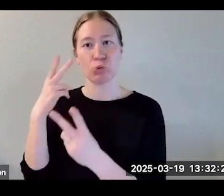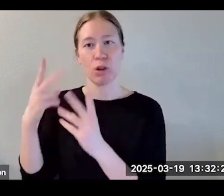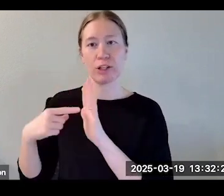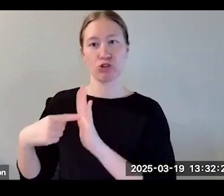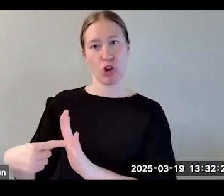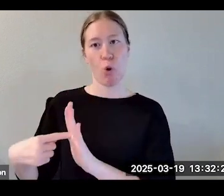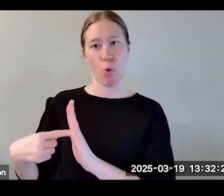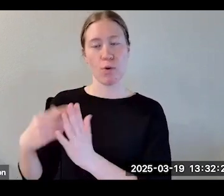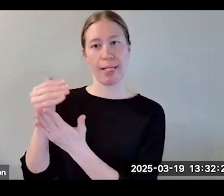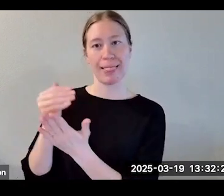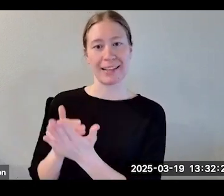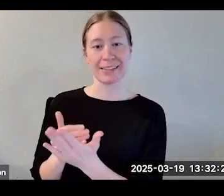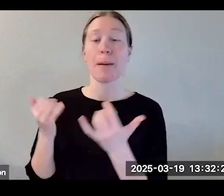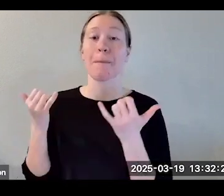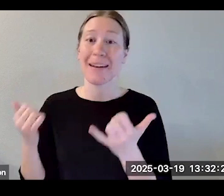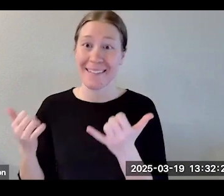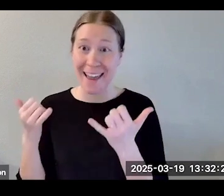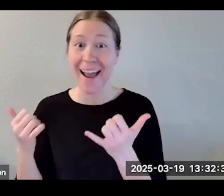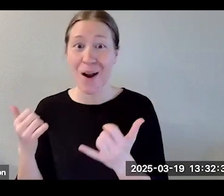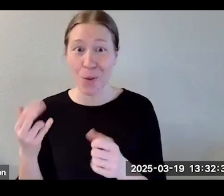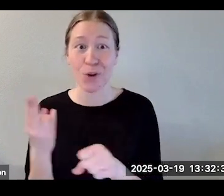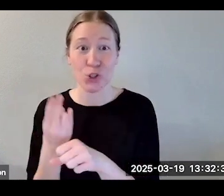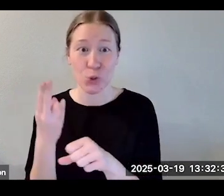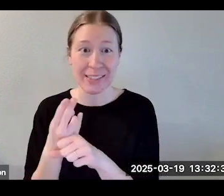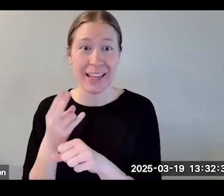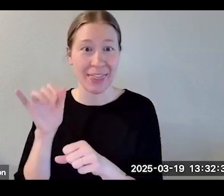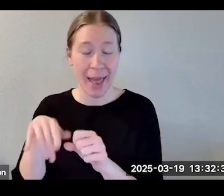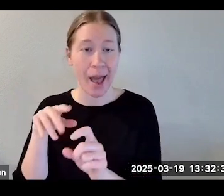But now they will because we've created the bulleted list.